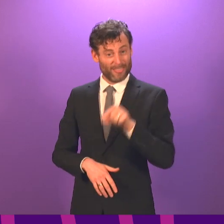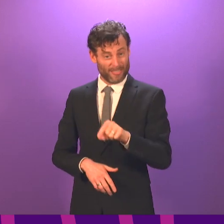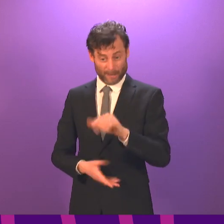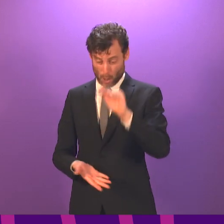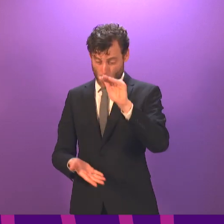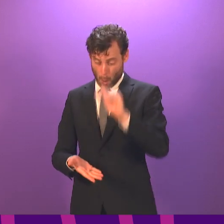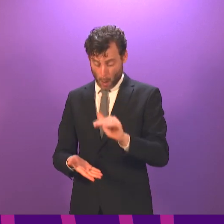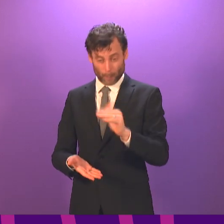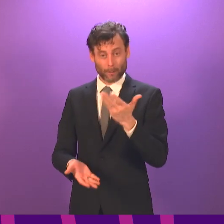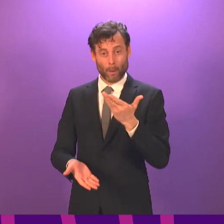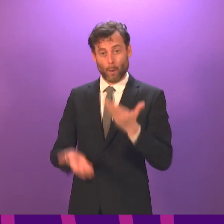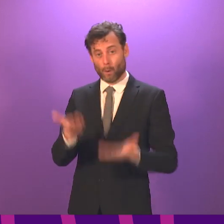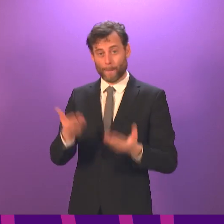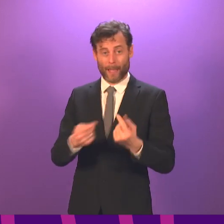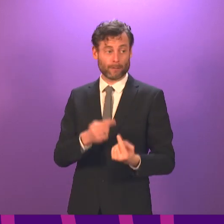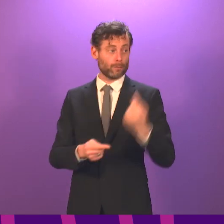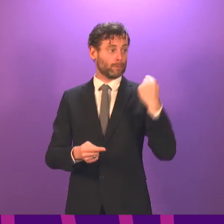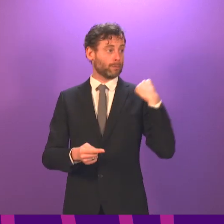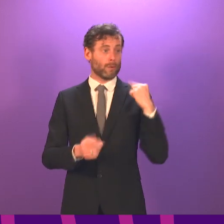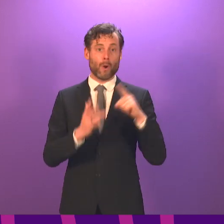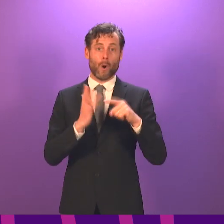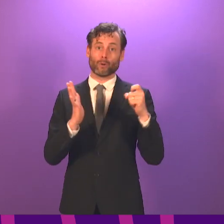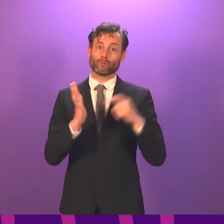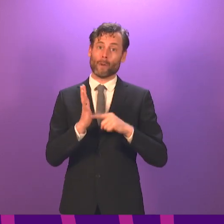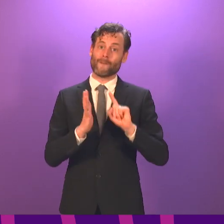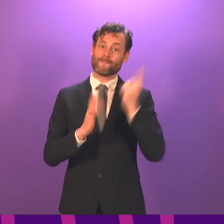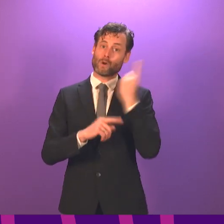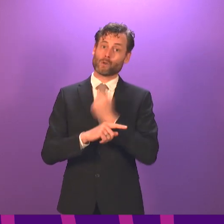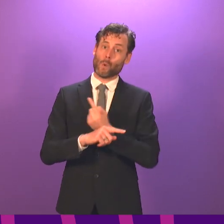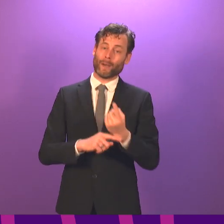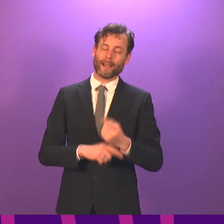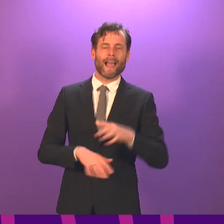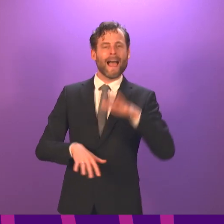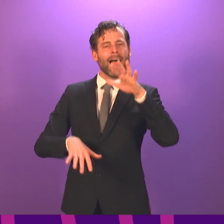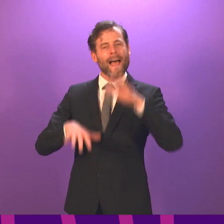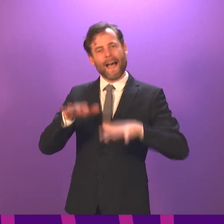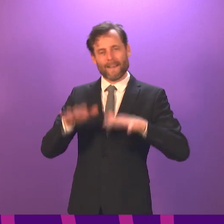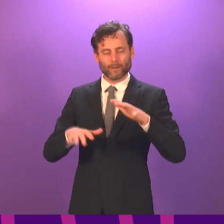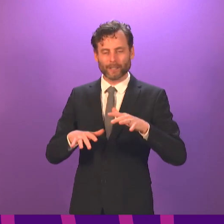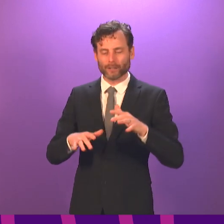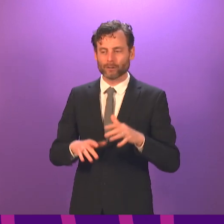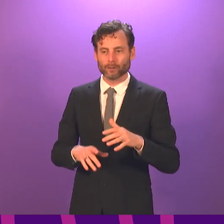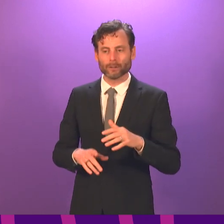week of October last year. The average test positivity rate has also fallen and is now